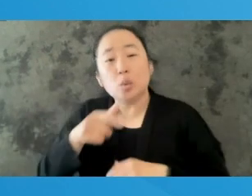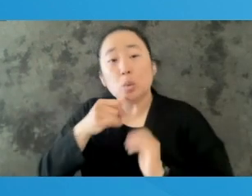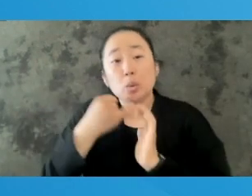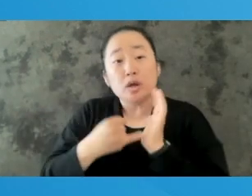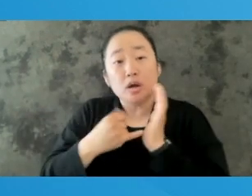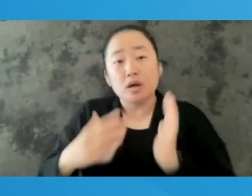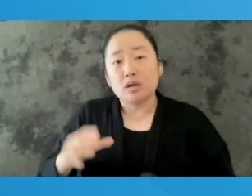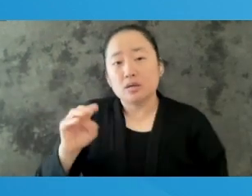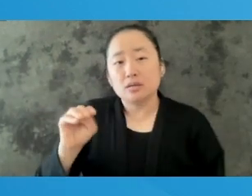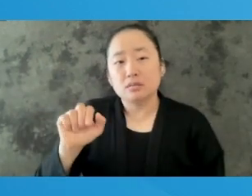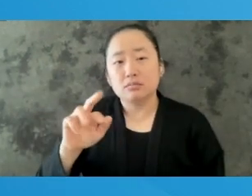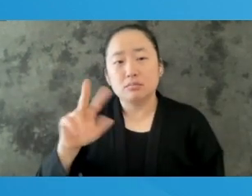It's titled Pickett's Charge.